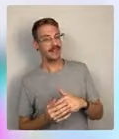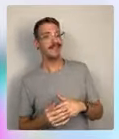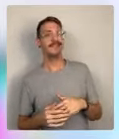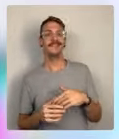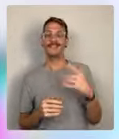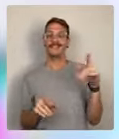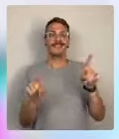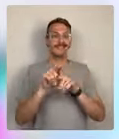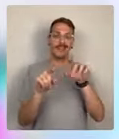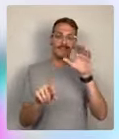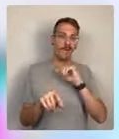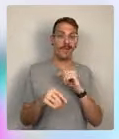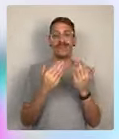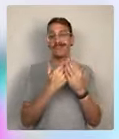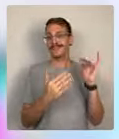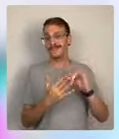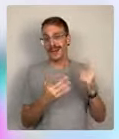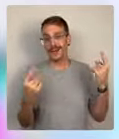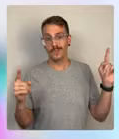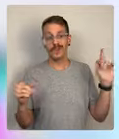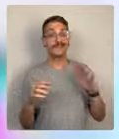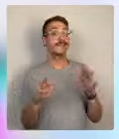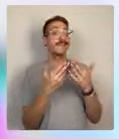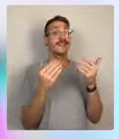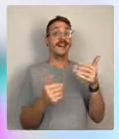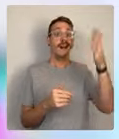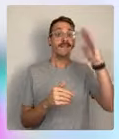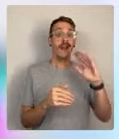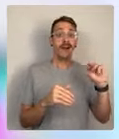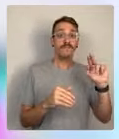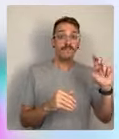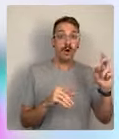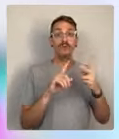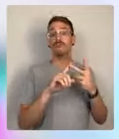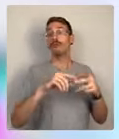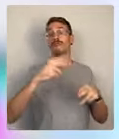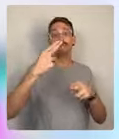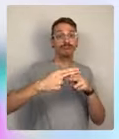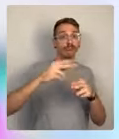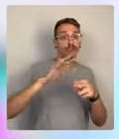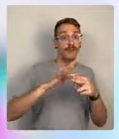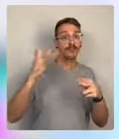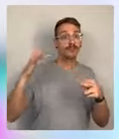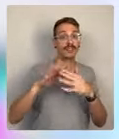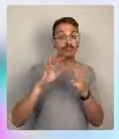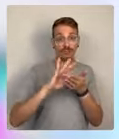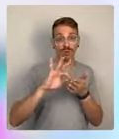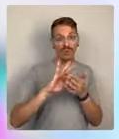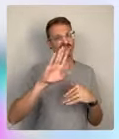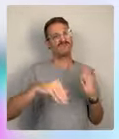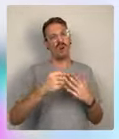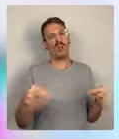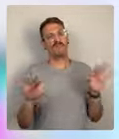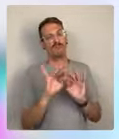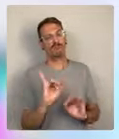So from our standpoint, and then again, the age old stuff that works, things like God Mode or Reputation Scoring,